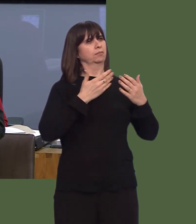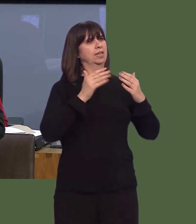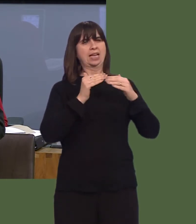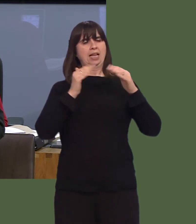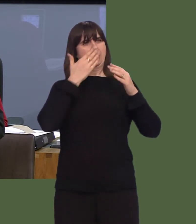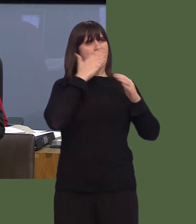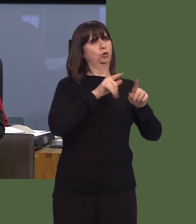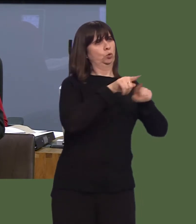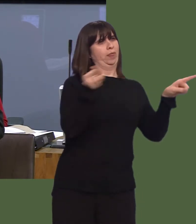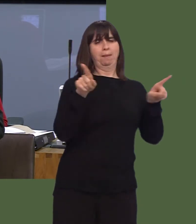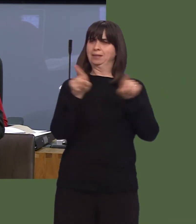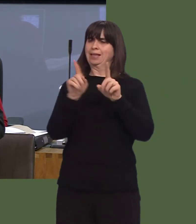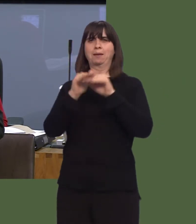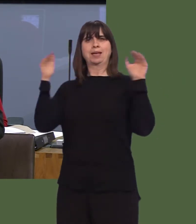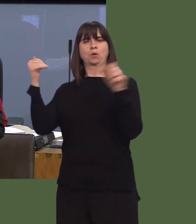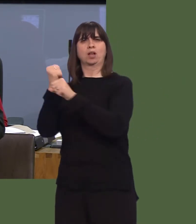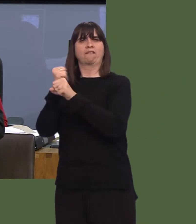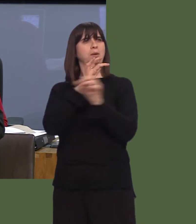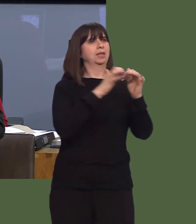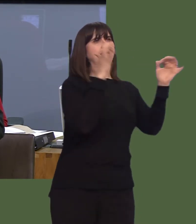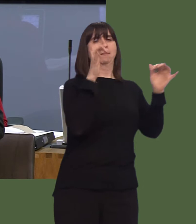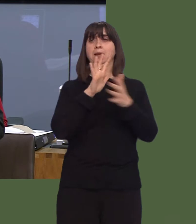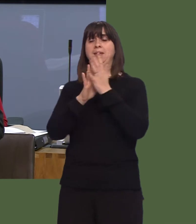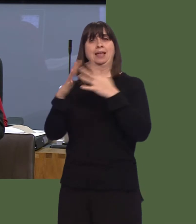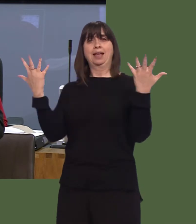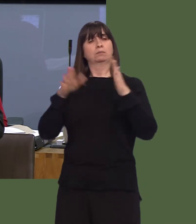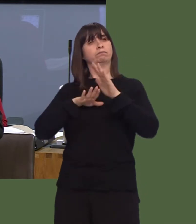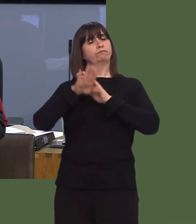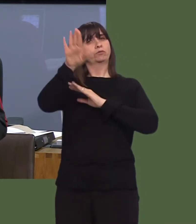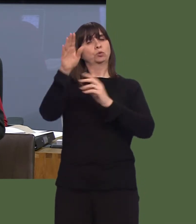The Committee therefore recommends that any future changes made...for Assembly Members